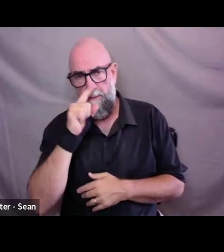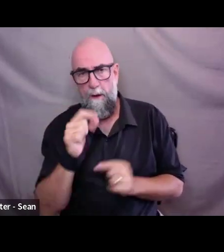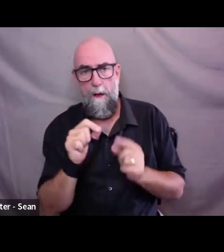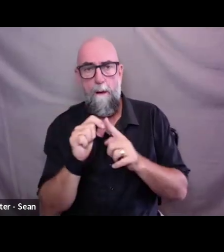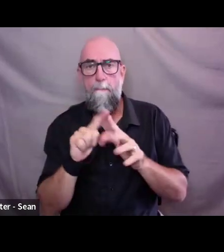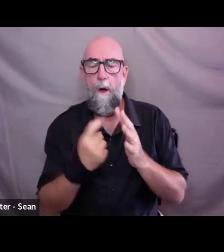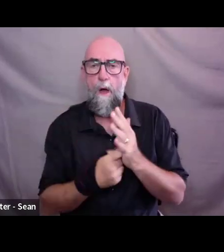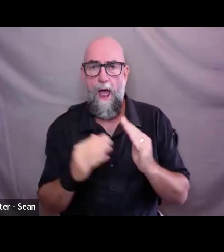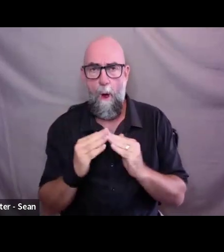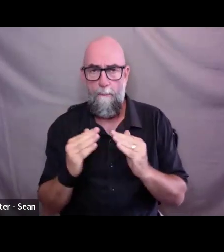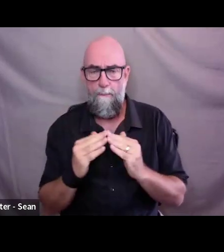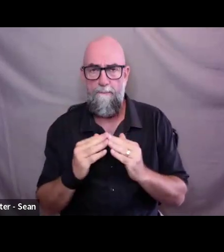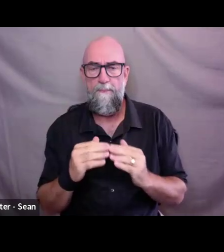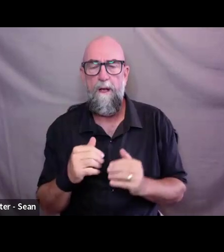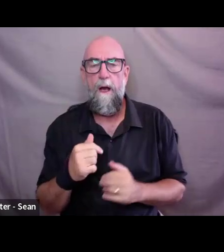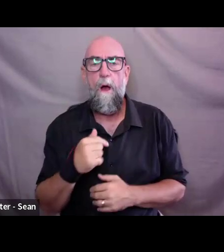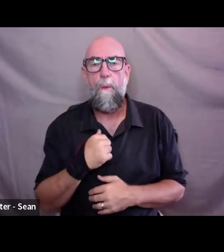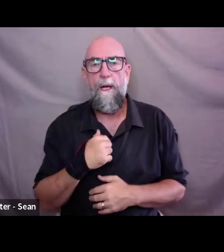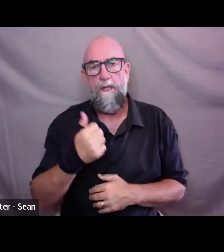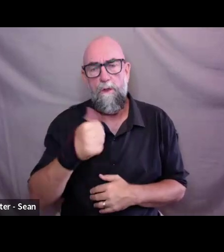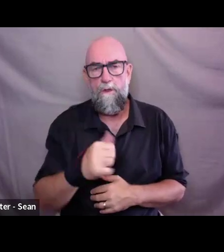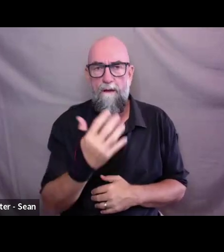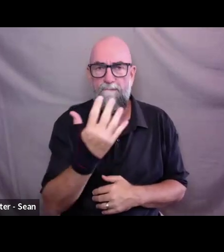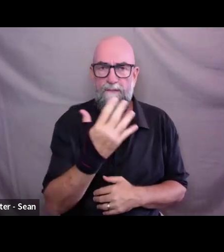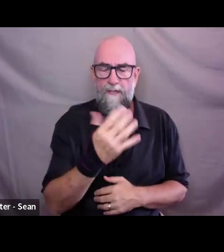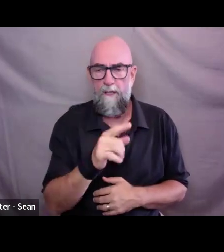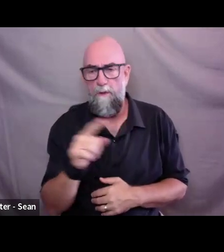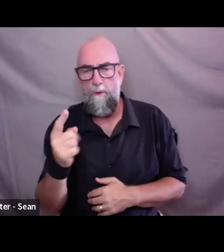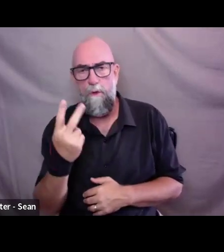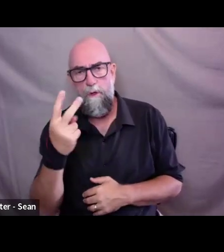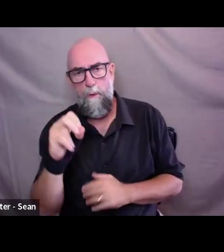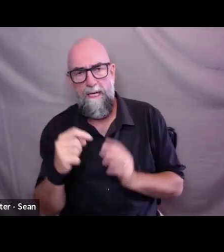warming more than 1.5°, we need to use two tons